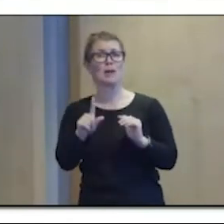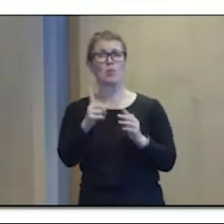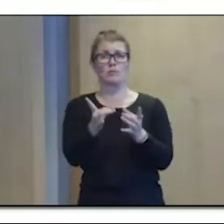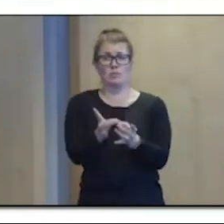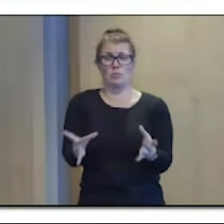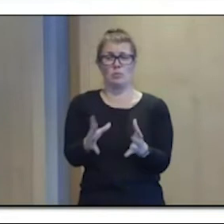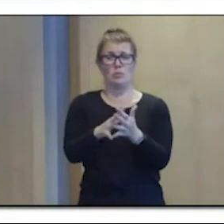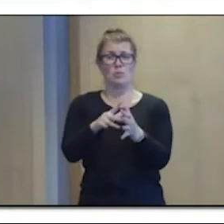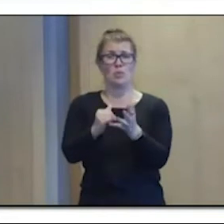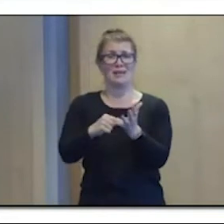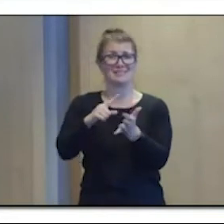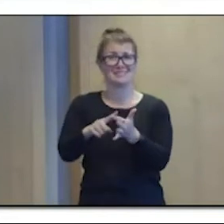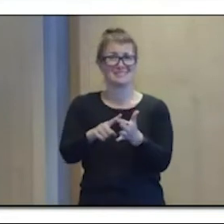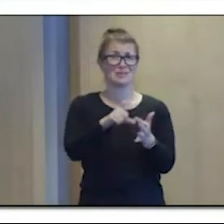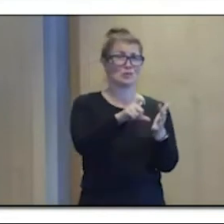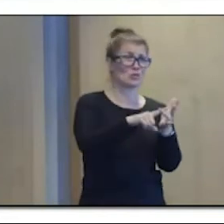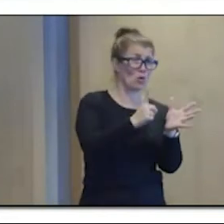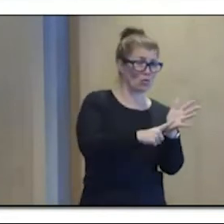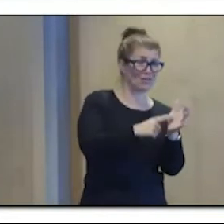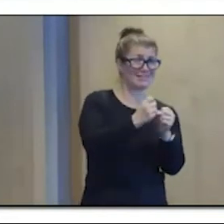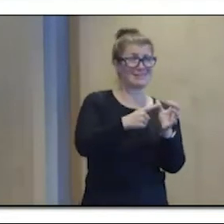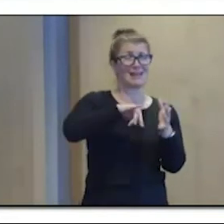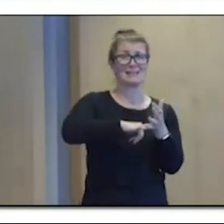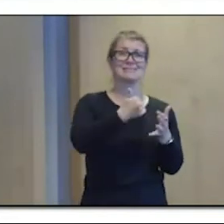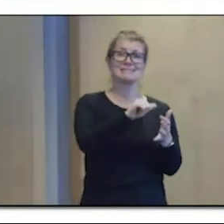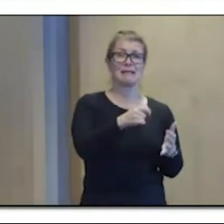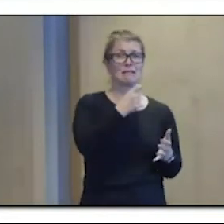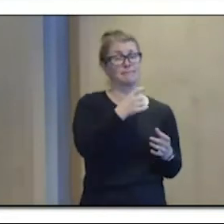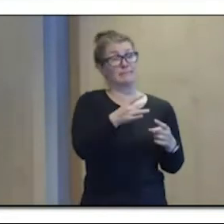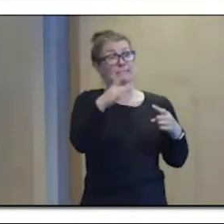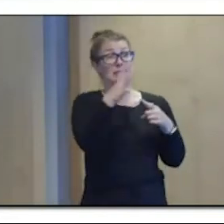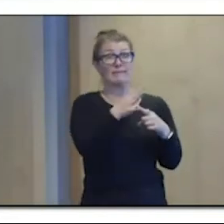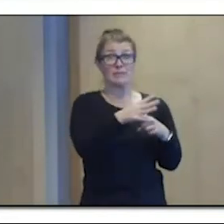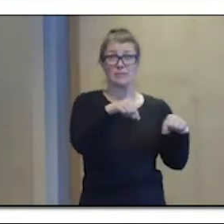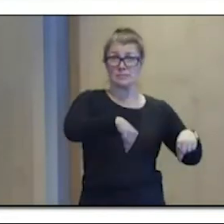coal and gas are still significant generators in Australia but we've got greenhouse gases